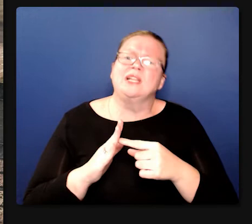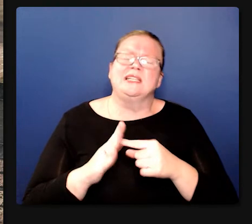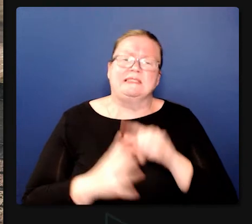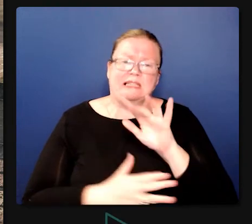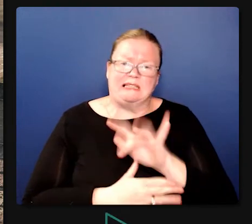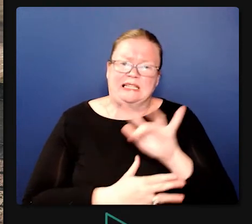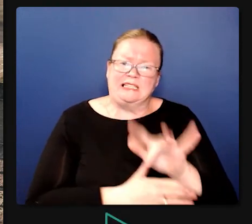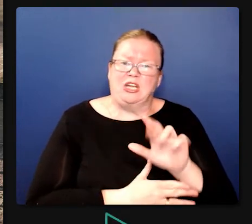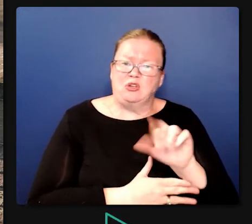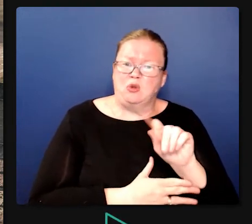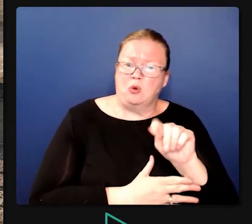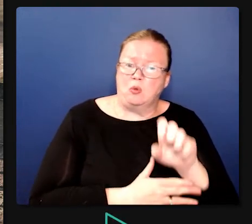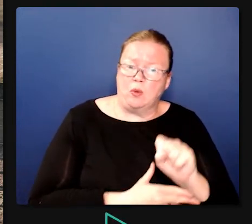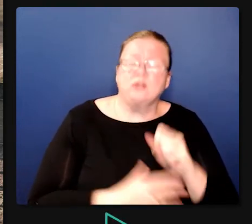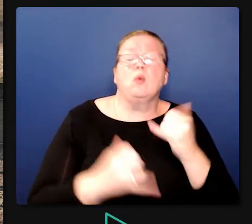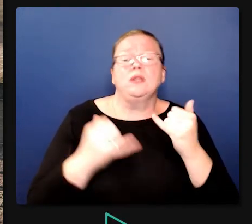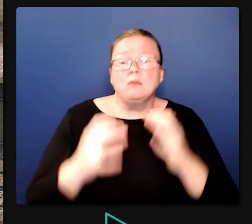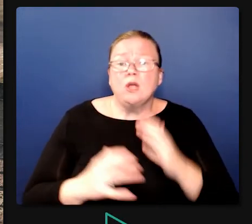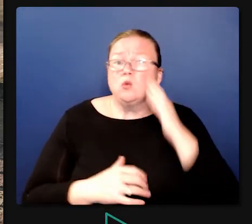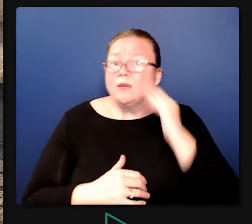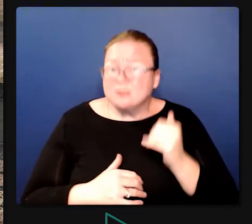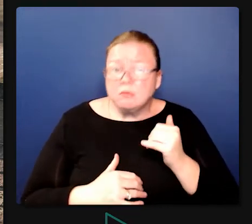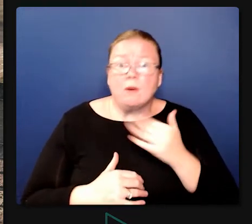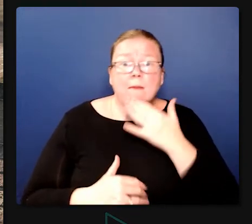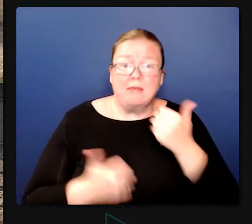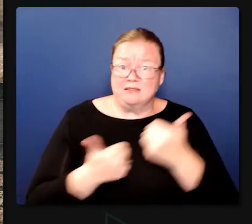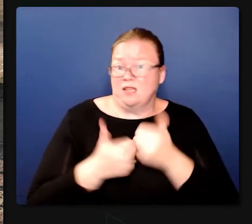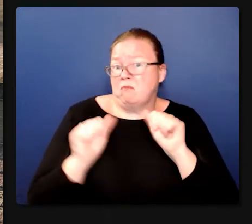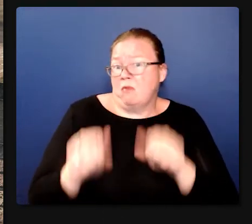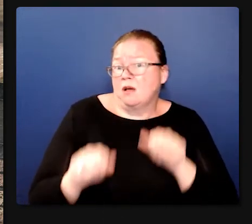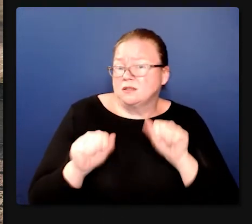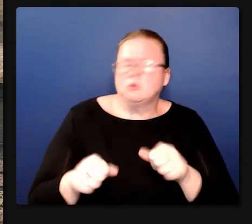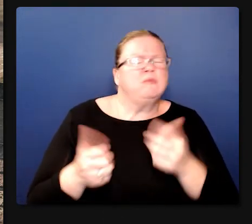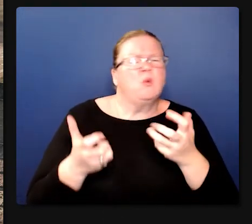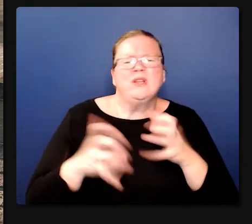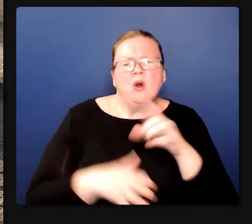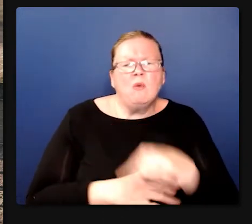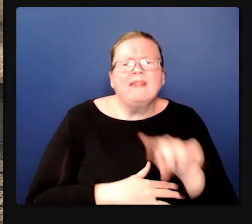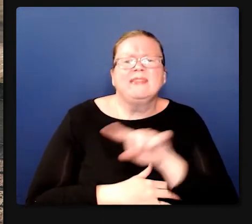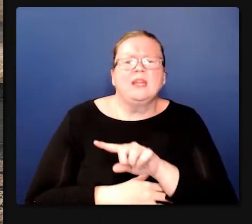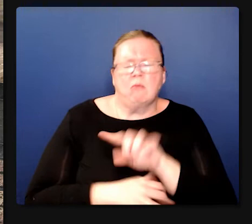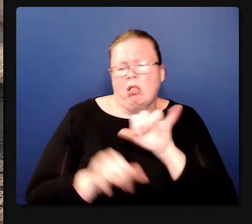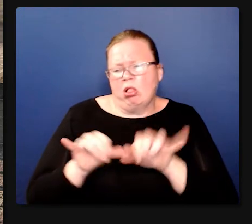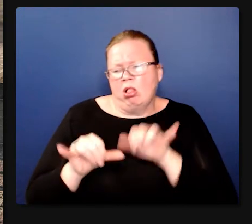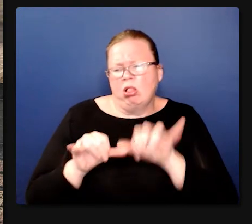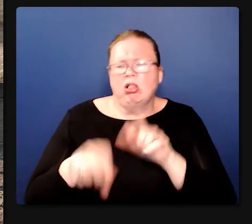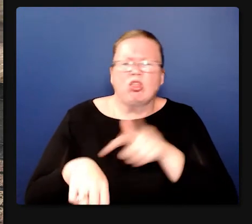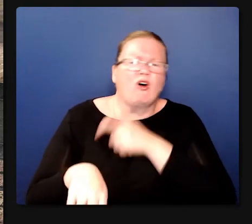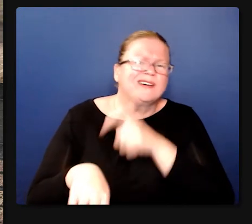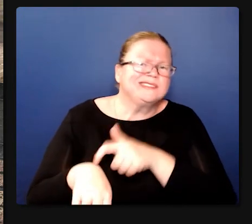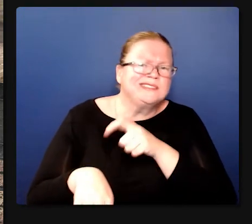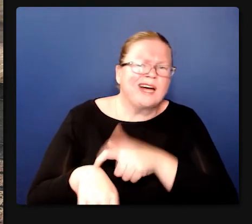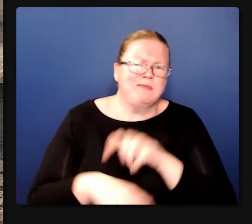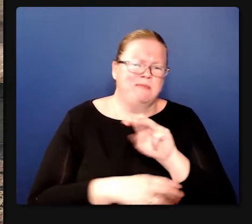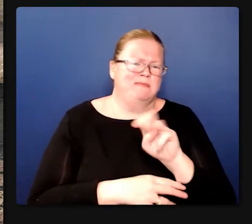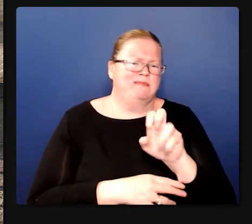Like we want the players to experience the best game possible, so we don't want them to spend a lot of time on menu screens